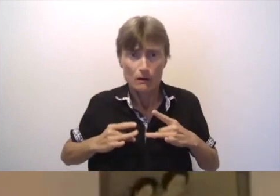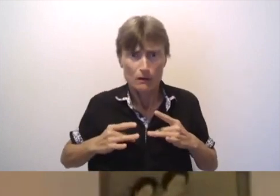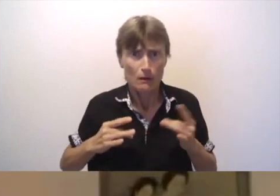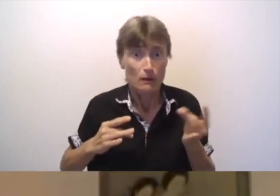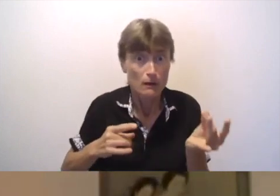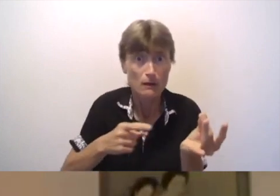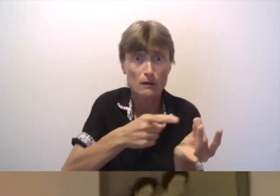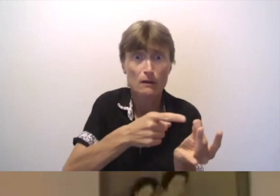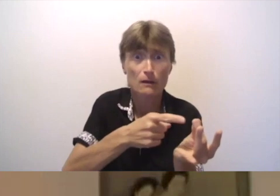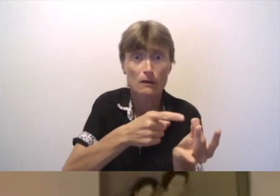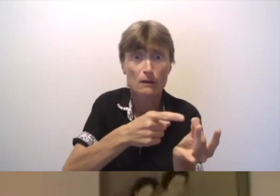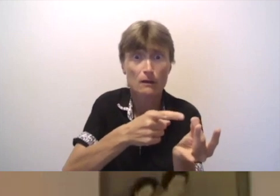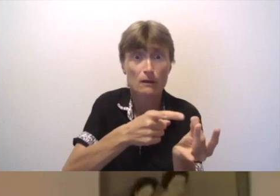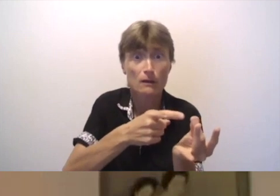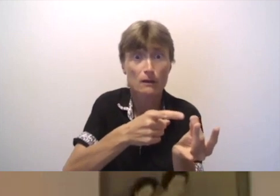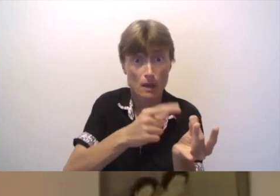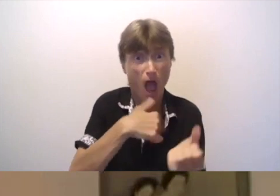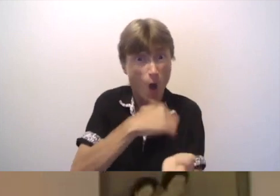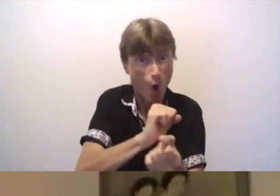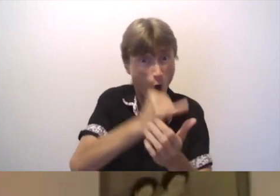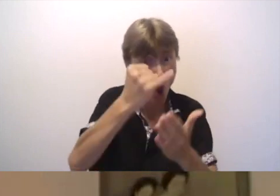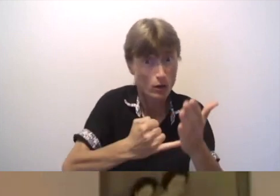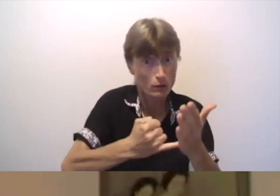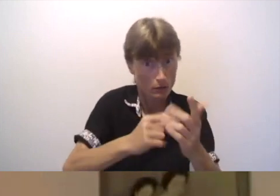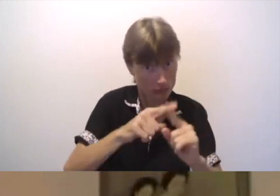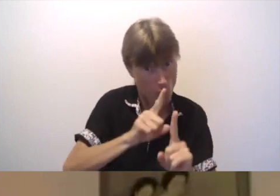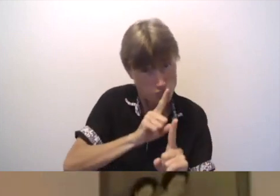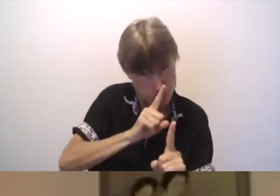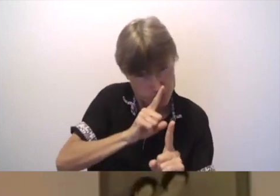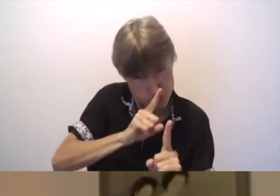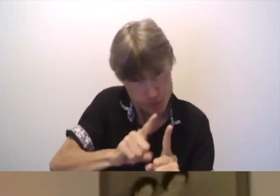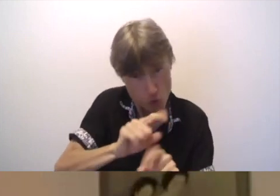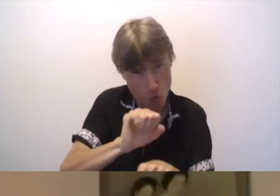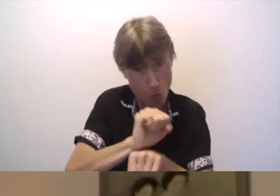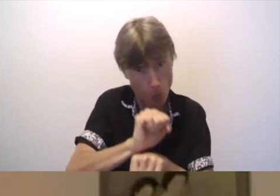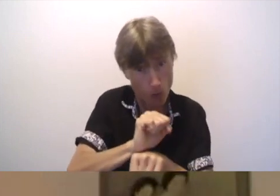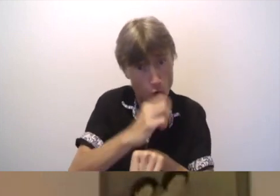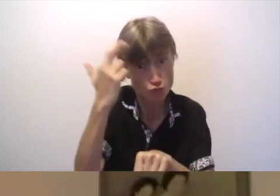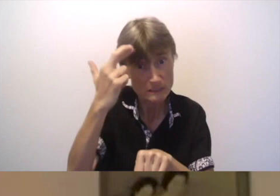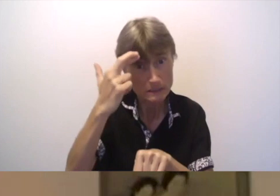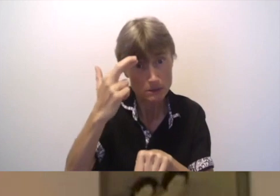when you get paid that's the fundamental question that i think will